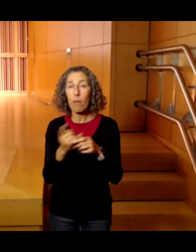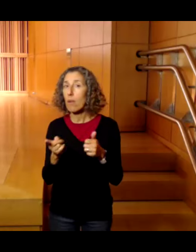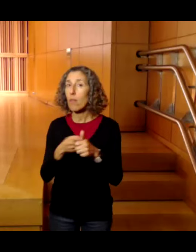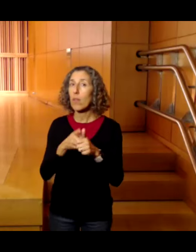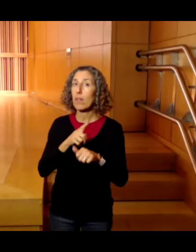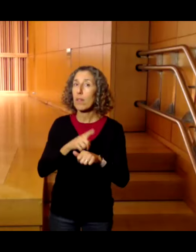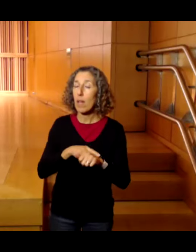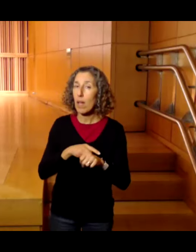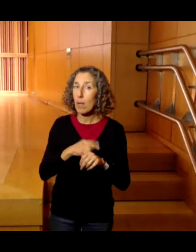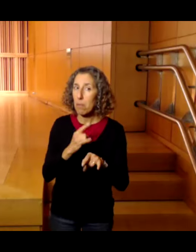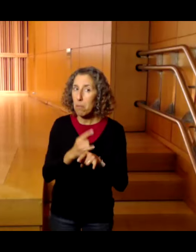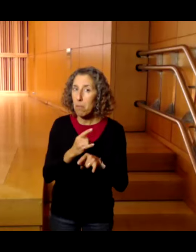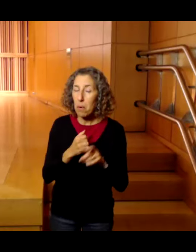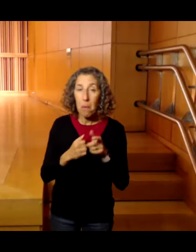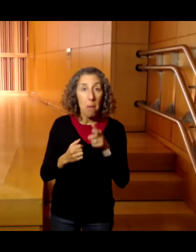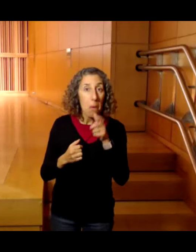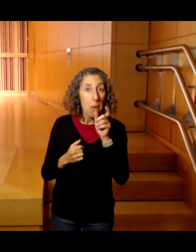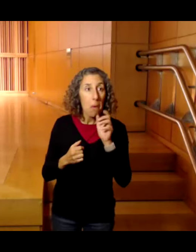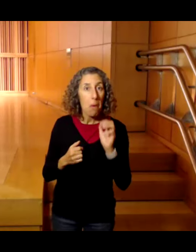And then the offering, the call, as the Christians would have it.